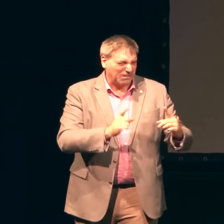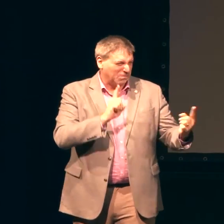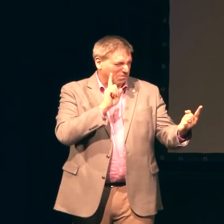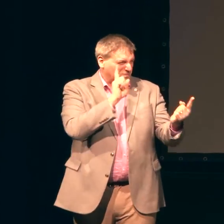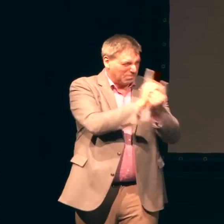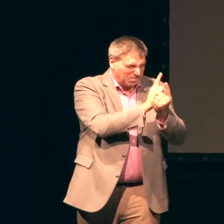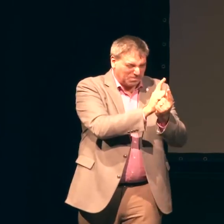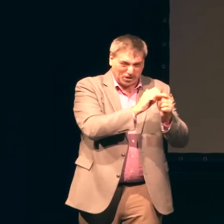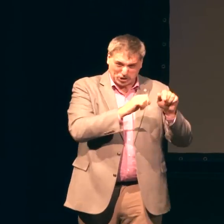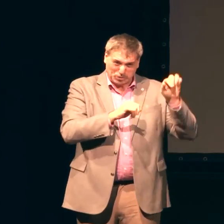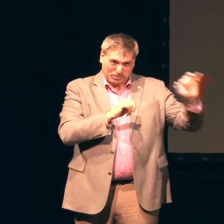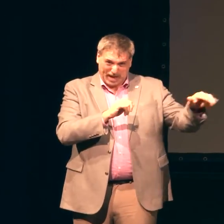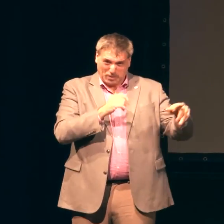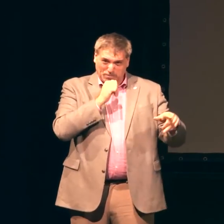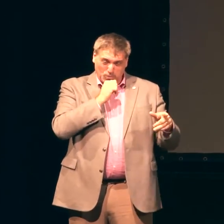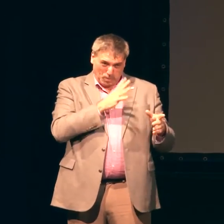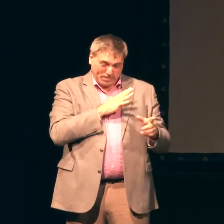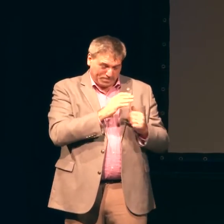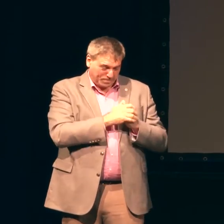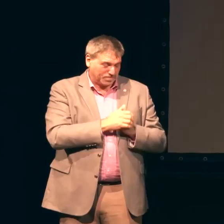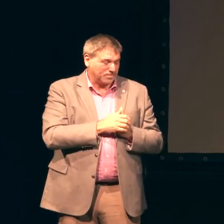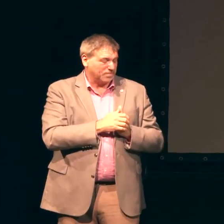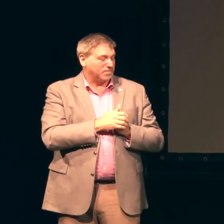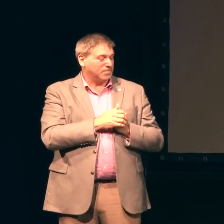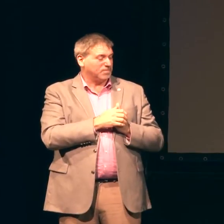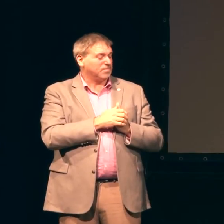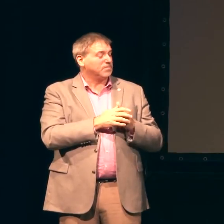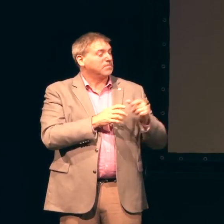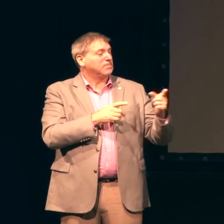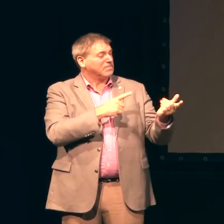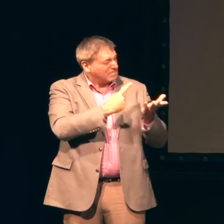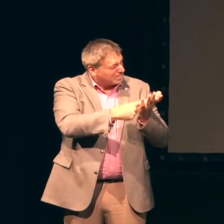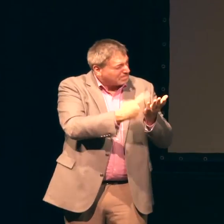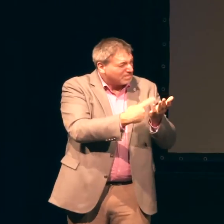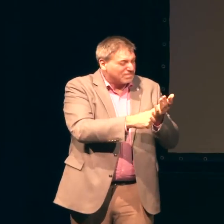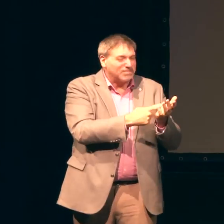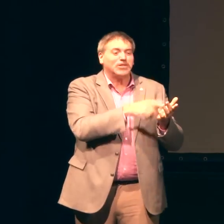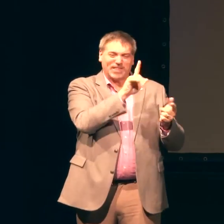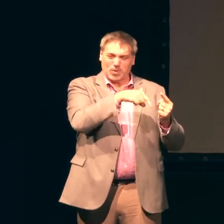just gut wrenching for her. And she talked with the woman at the Deaf literacy program and had